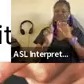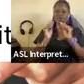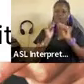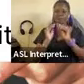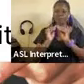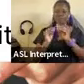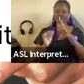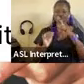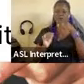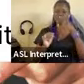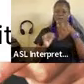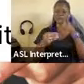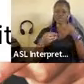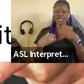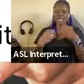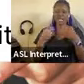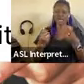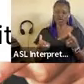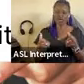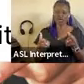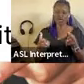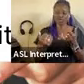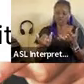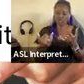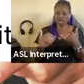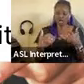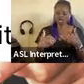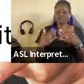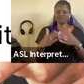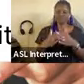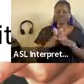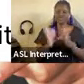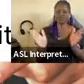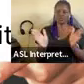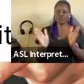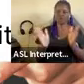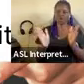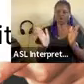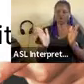We now have dedicated general funding for public health that is part of his new